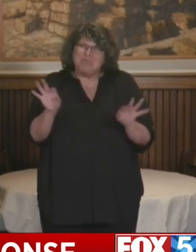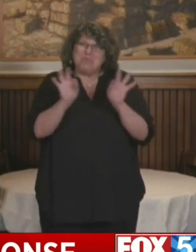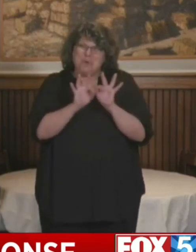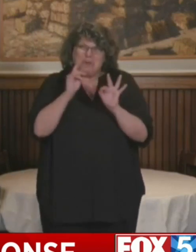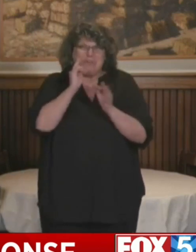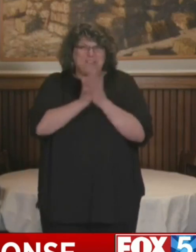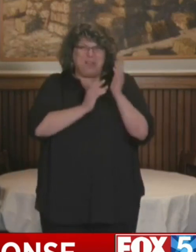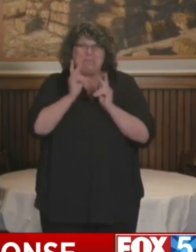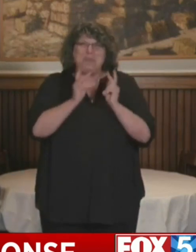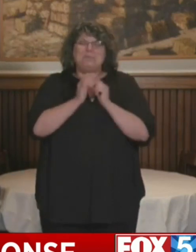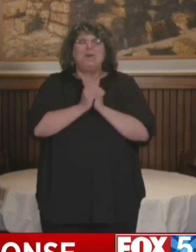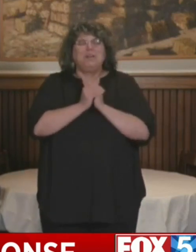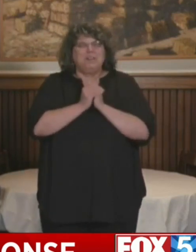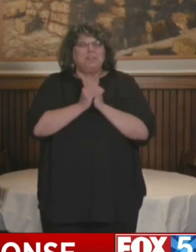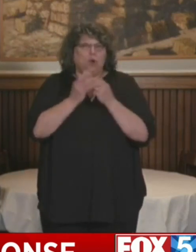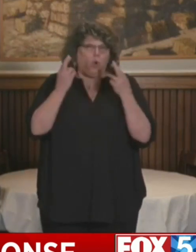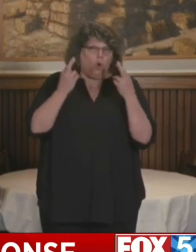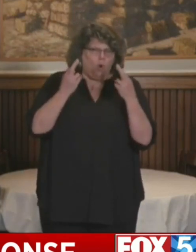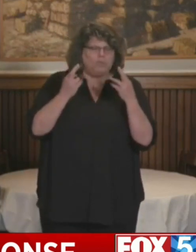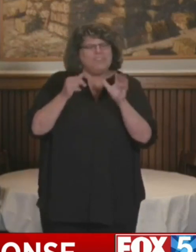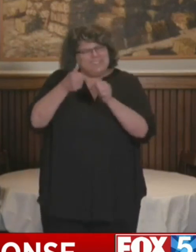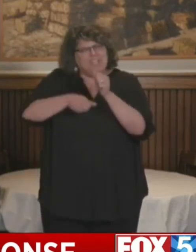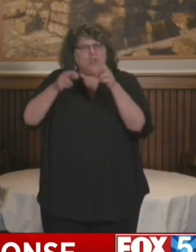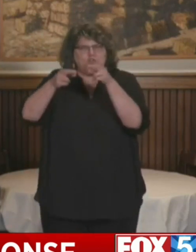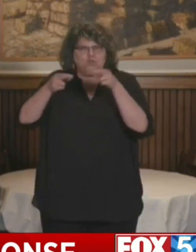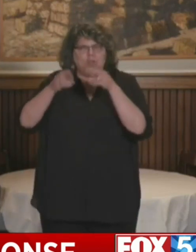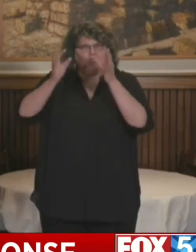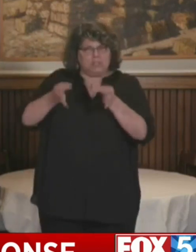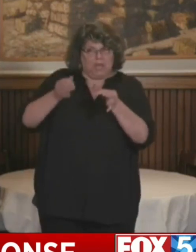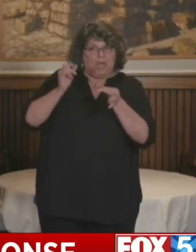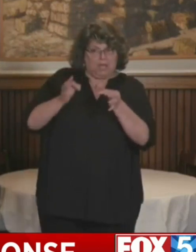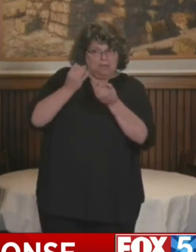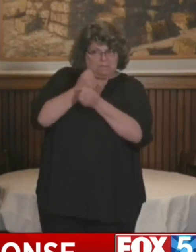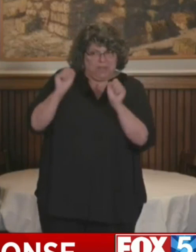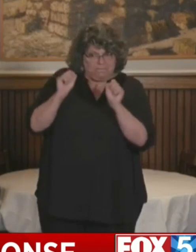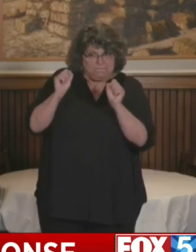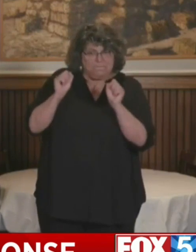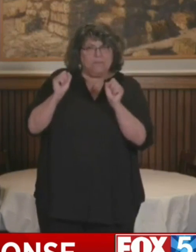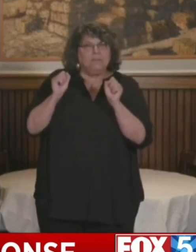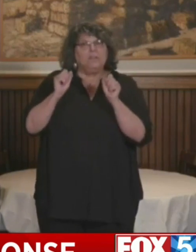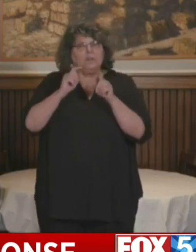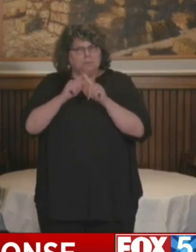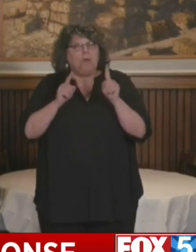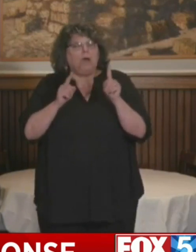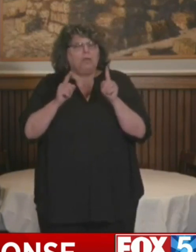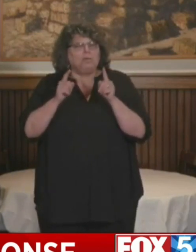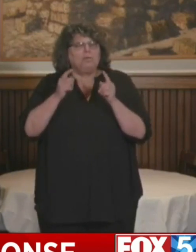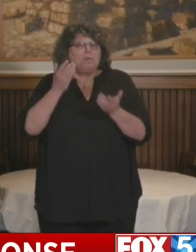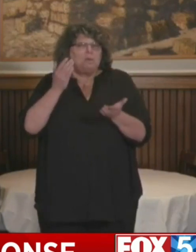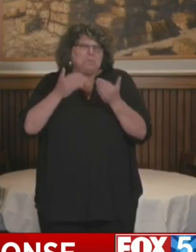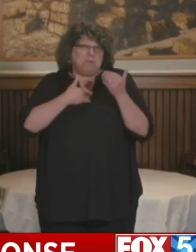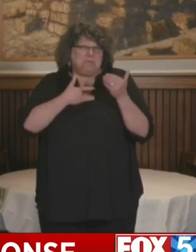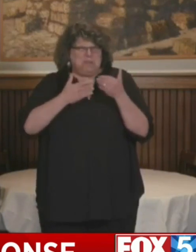THAT INCLUDES FOR EXAMPLE GETTING A HAIRCUT WHICH IS VERY MEANINGFUL ON THAT. AS